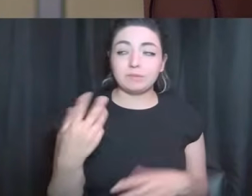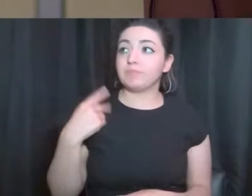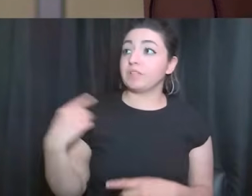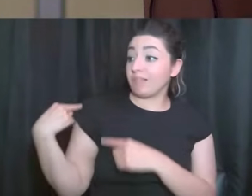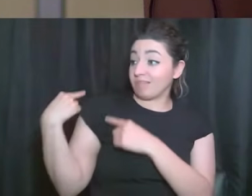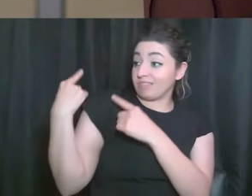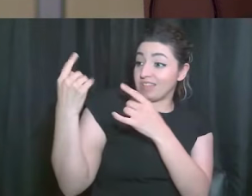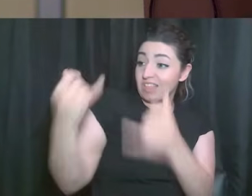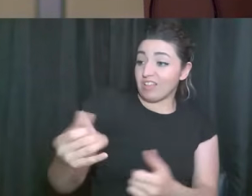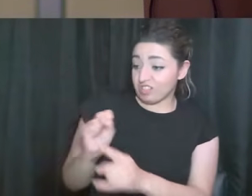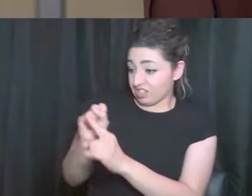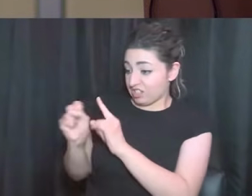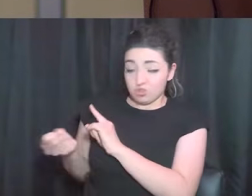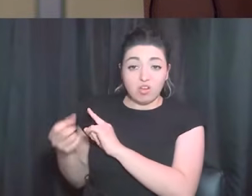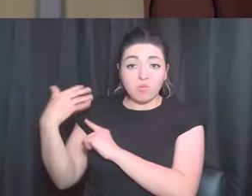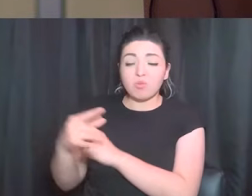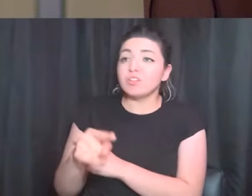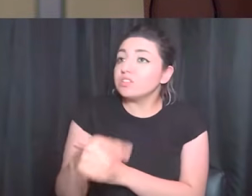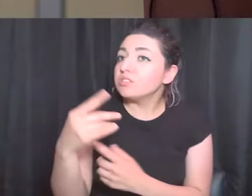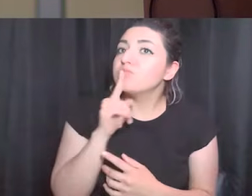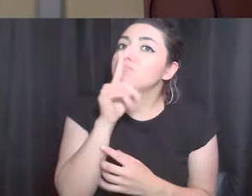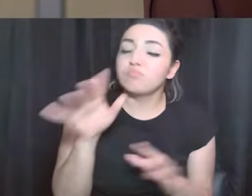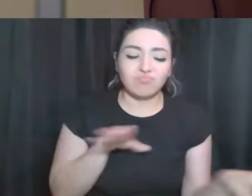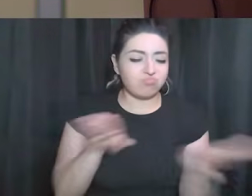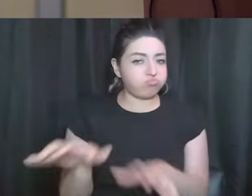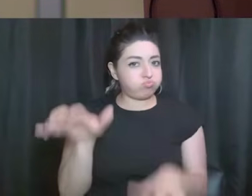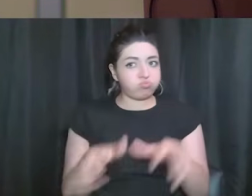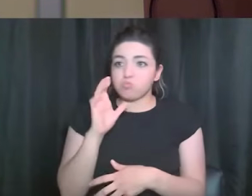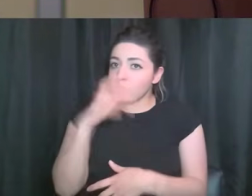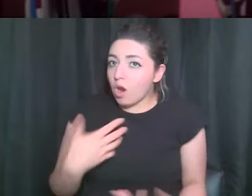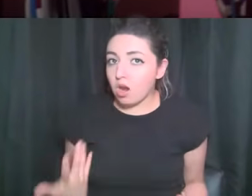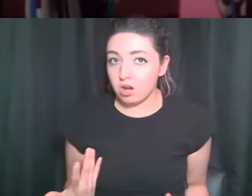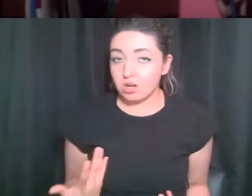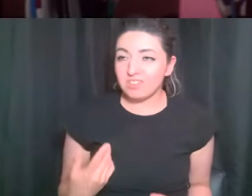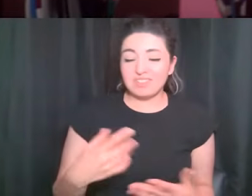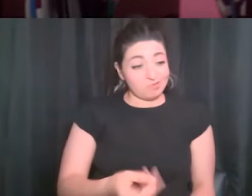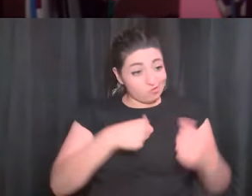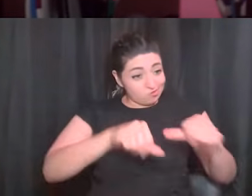Nearly blue screened when he saw this android corpse. I was just trying to talk to him about it and then he lost it on me.